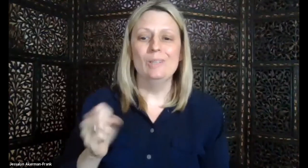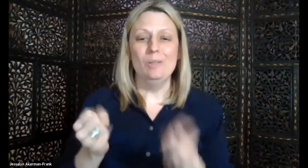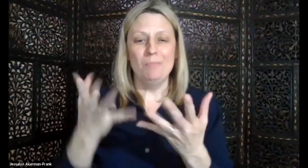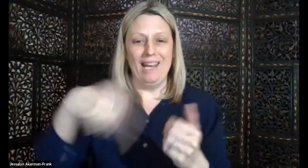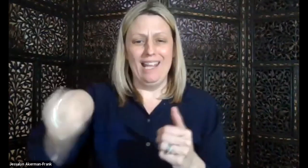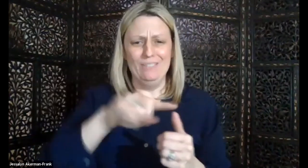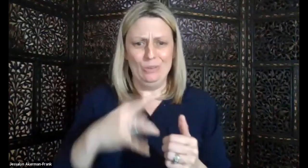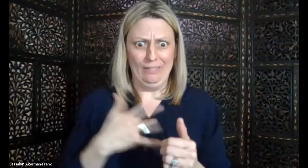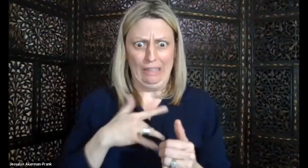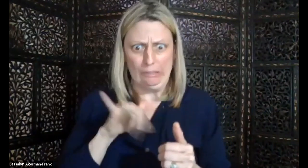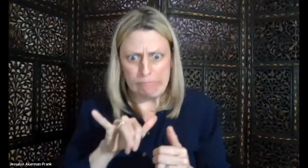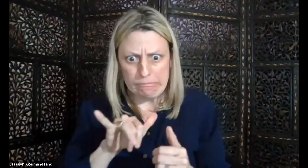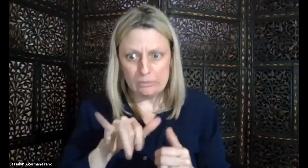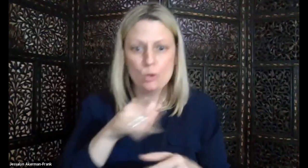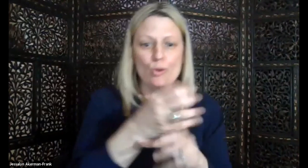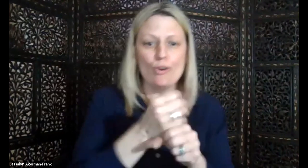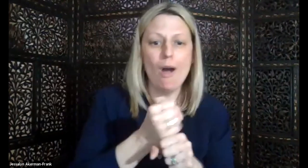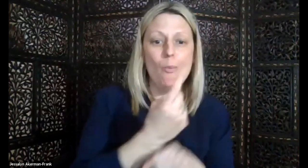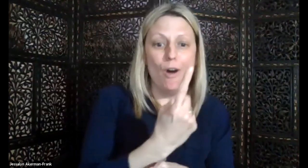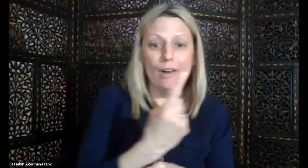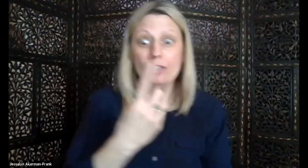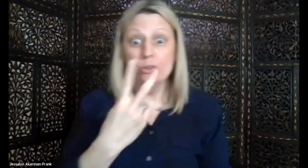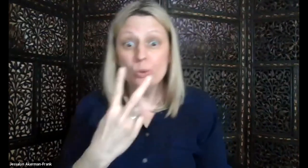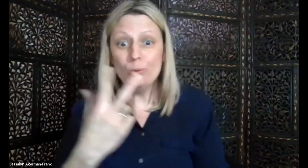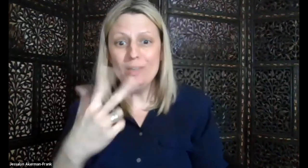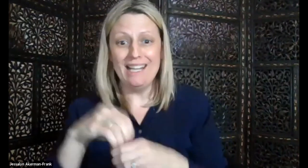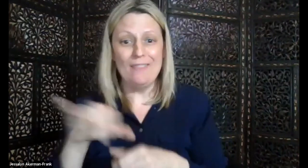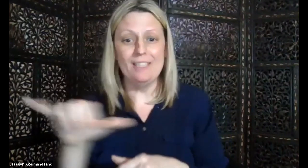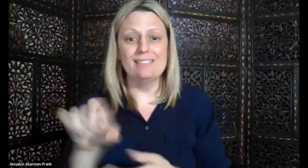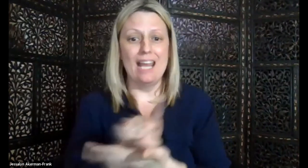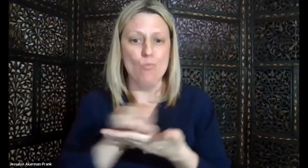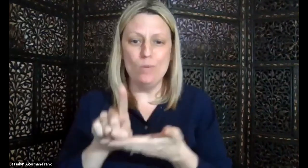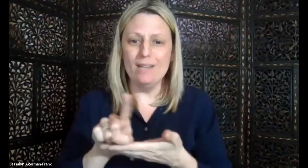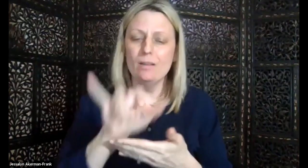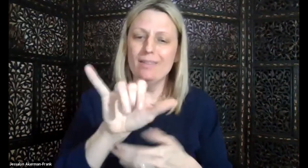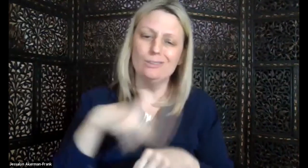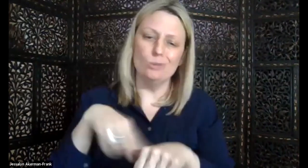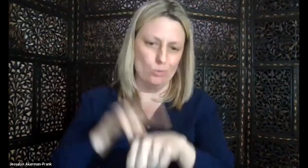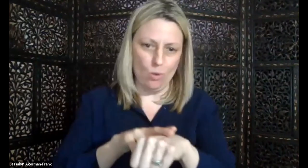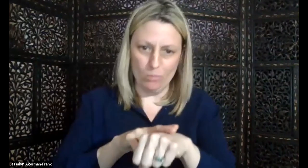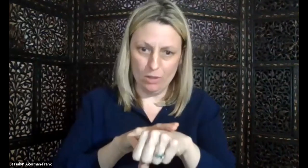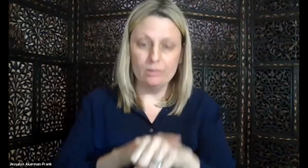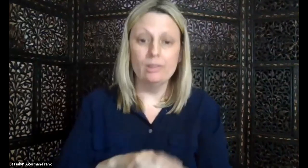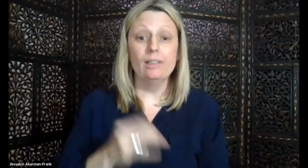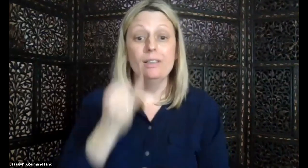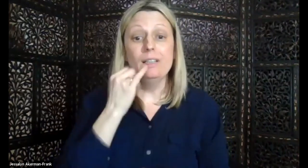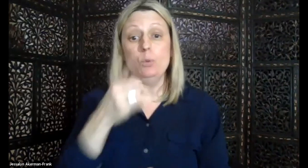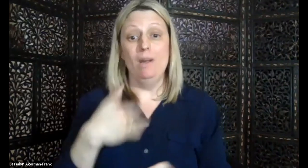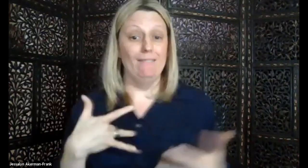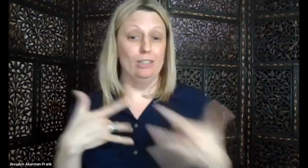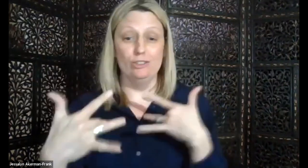It is a blue letter that is inserted into the envelope. With a private code.